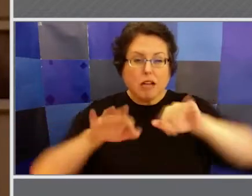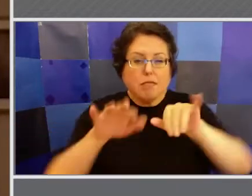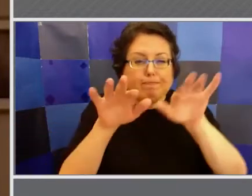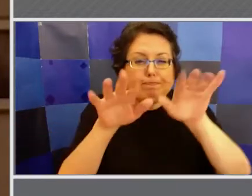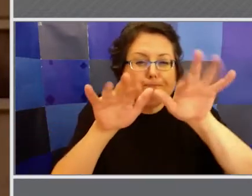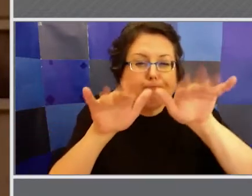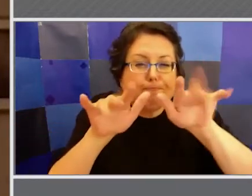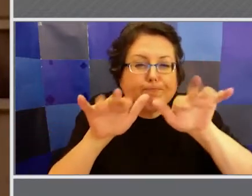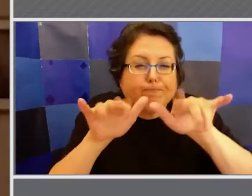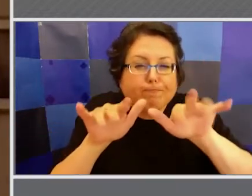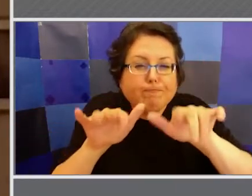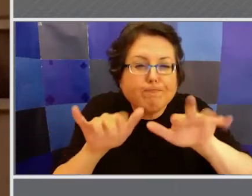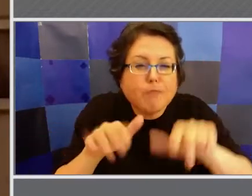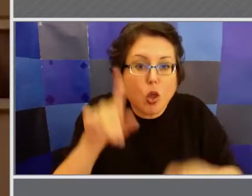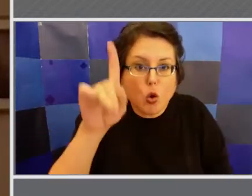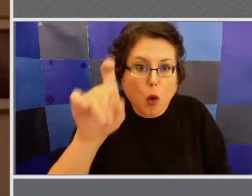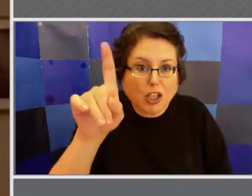into the q amp a box and click Send.